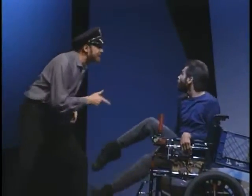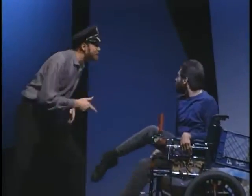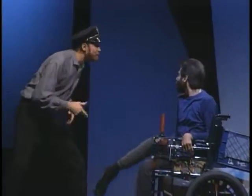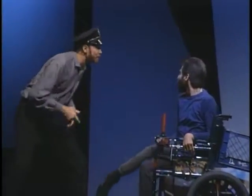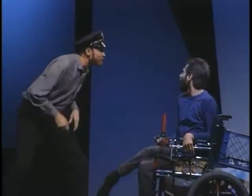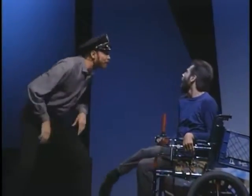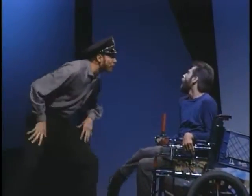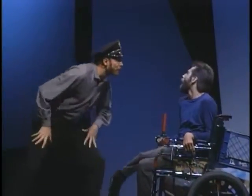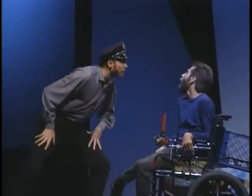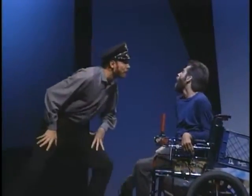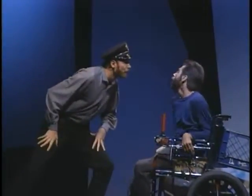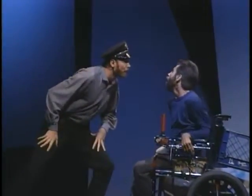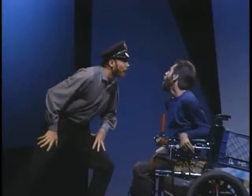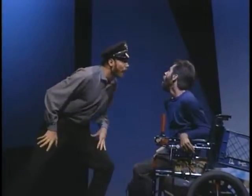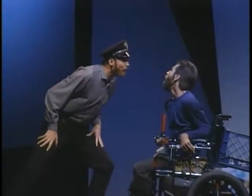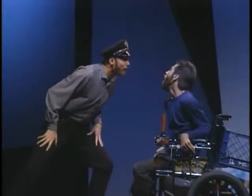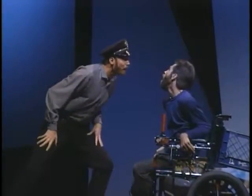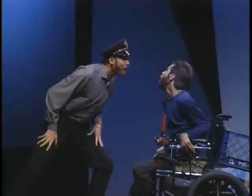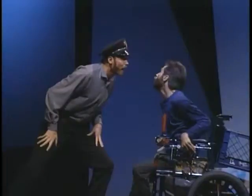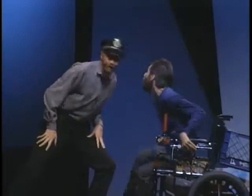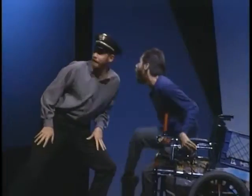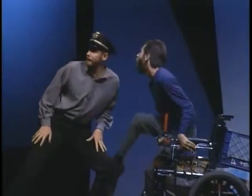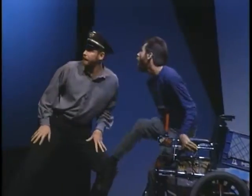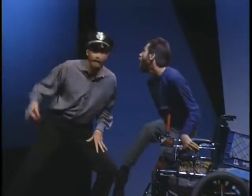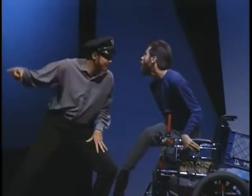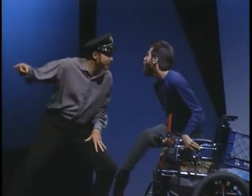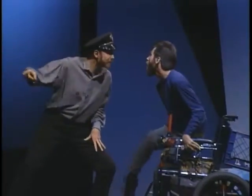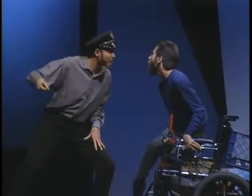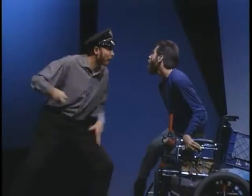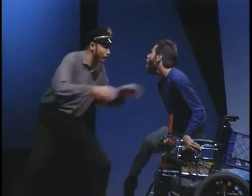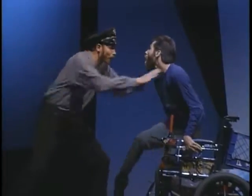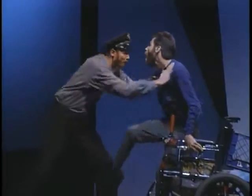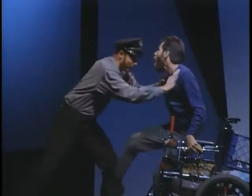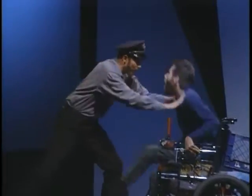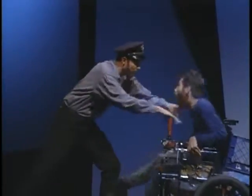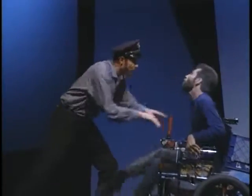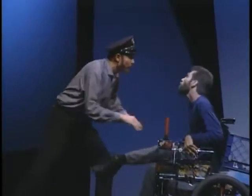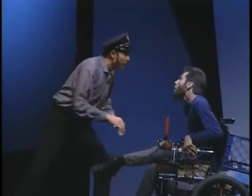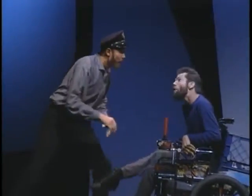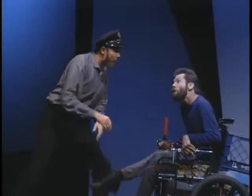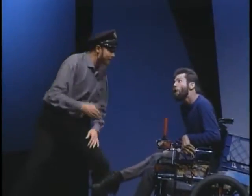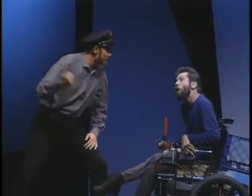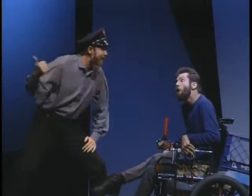the museum before huh how many exhibits oh no don't get out who have you been